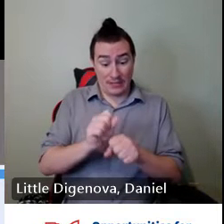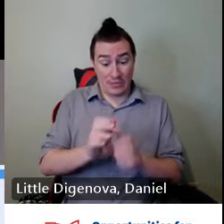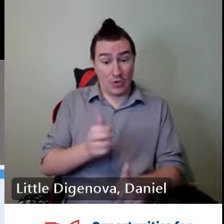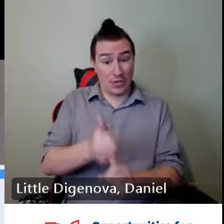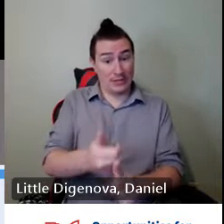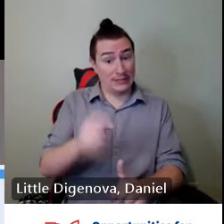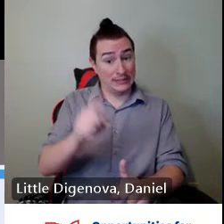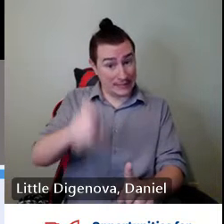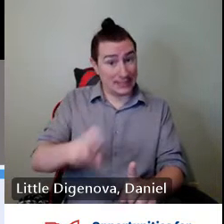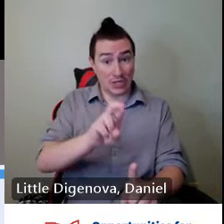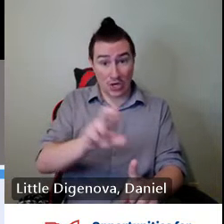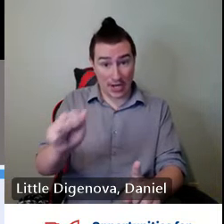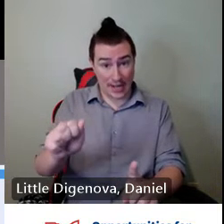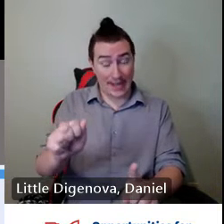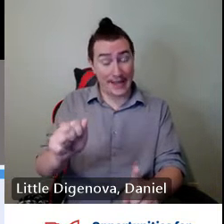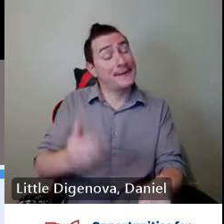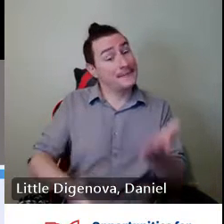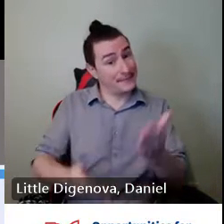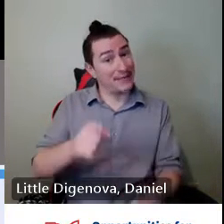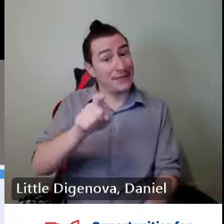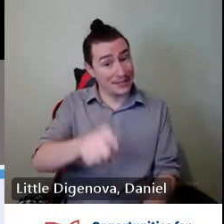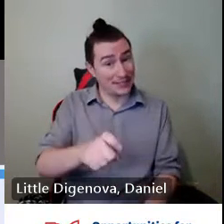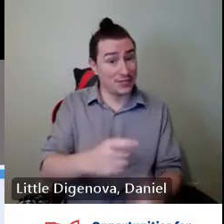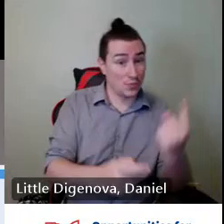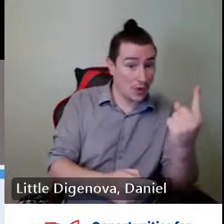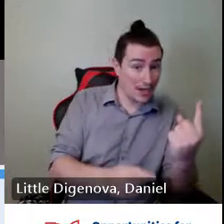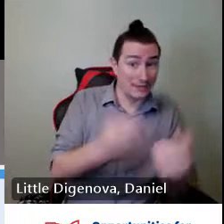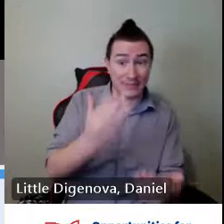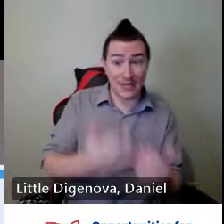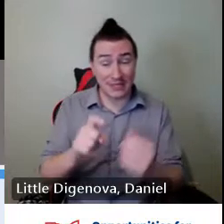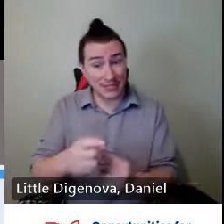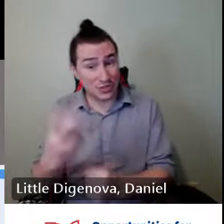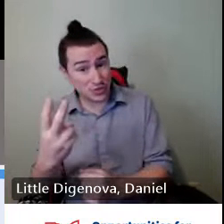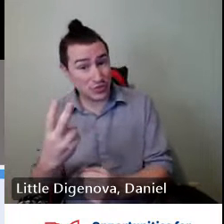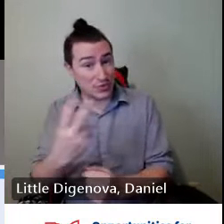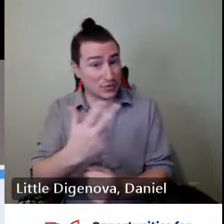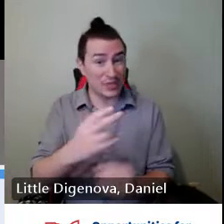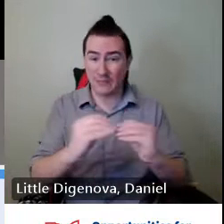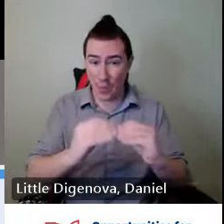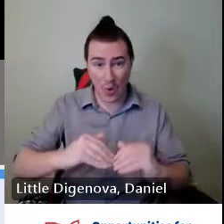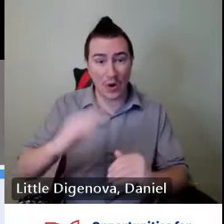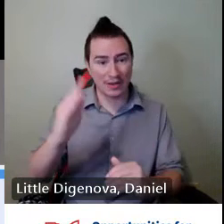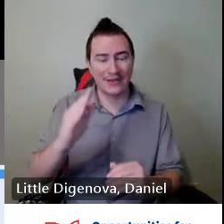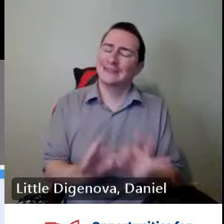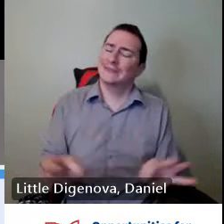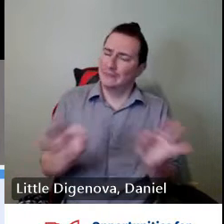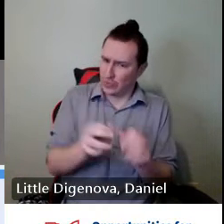may or may not need more than one. I think that is definitely something valuable to keep in mind. Could you provide another example, Julia?